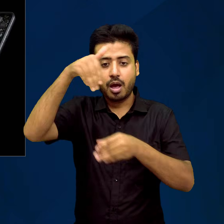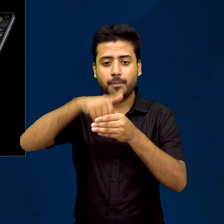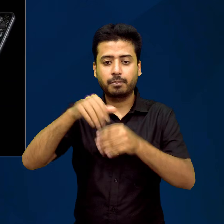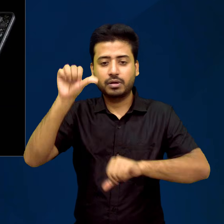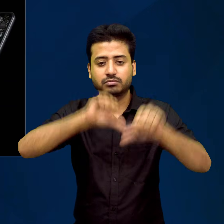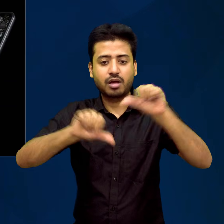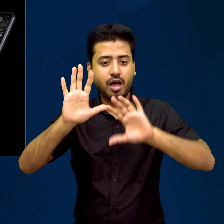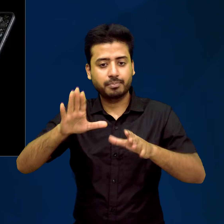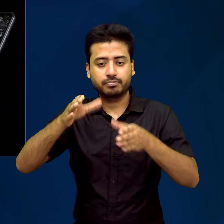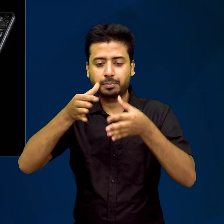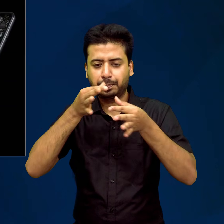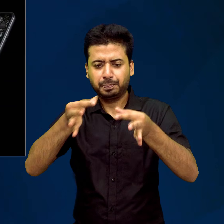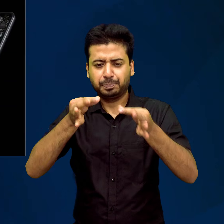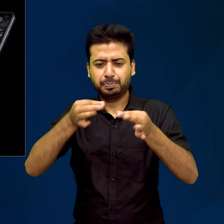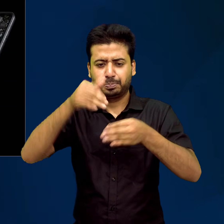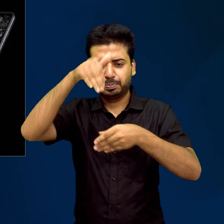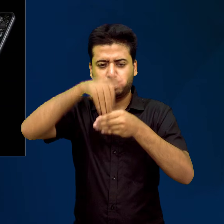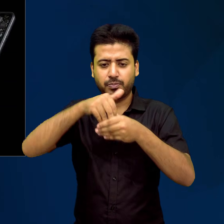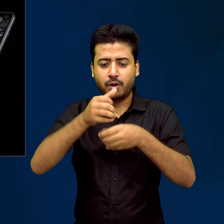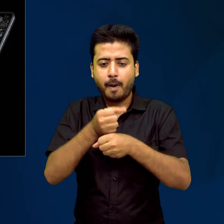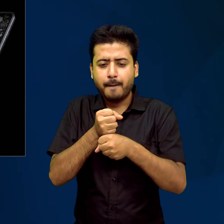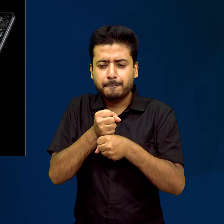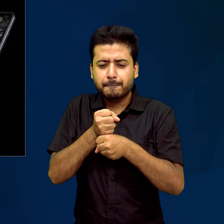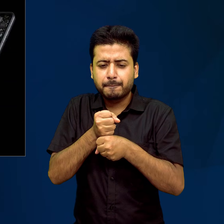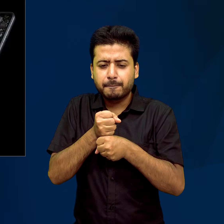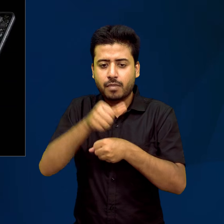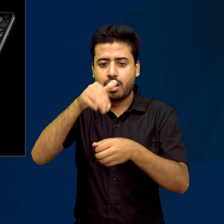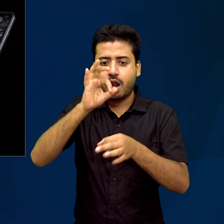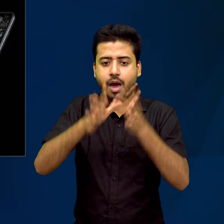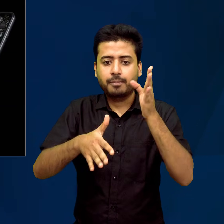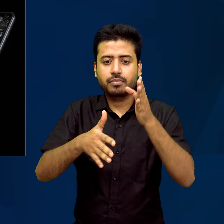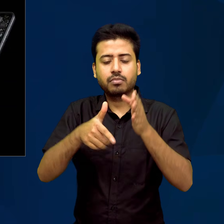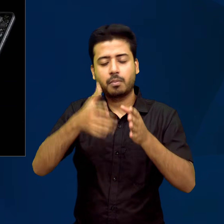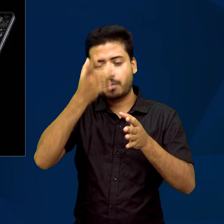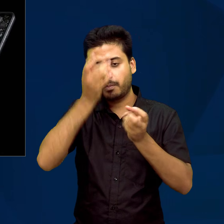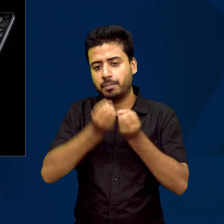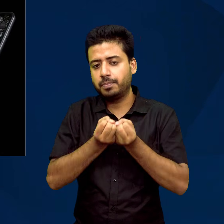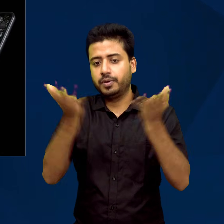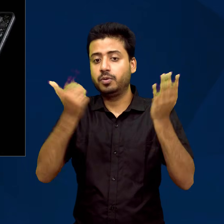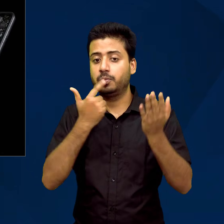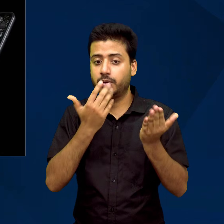often derived from materials like compacted charcoal or graphite to conduct electricity